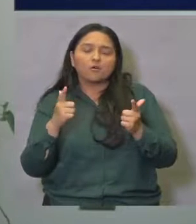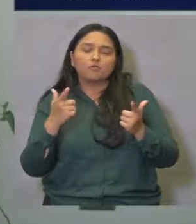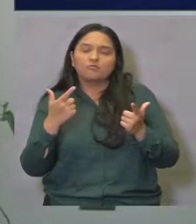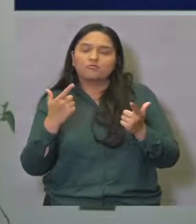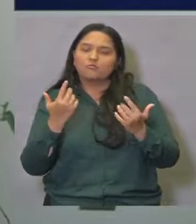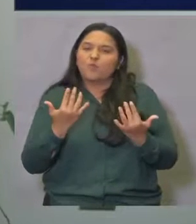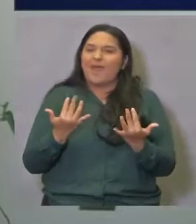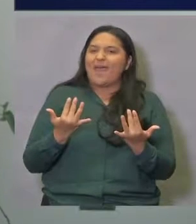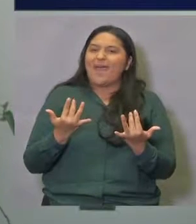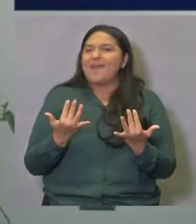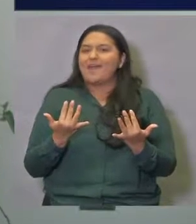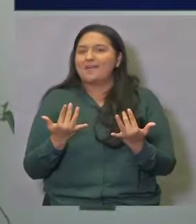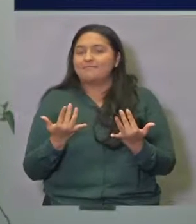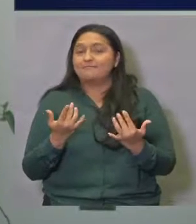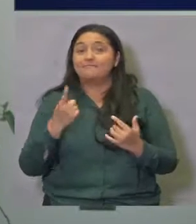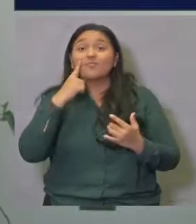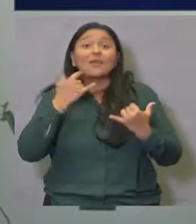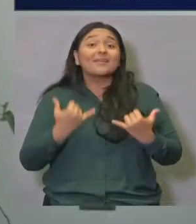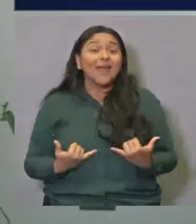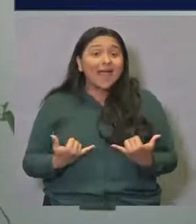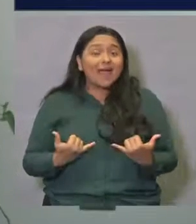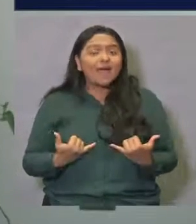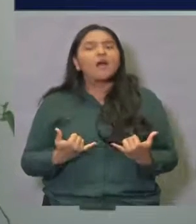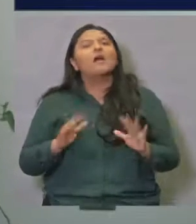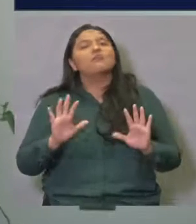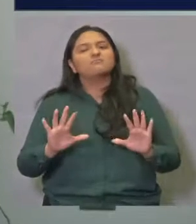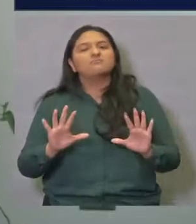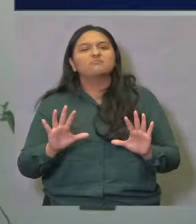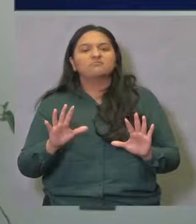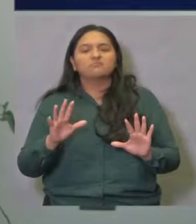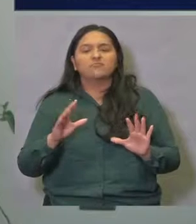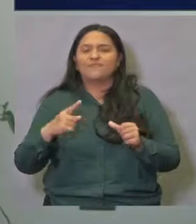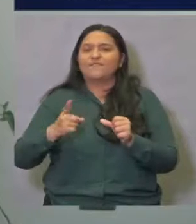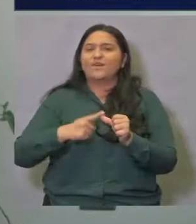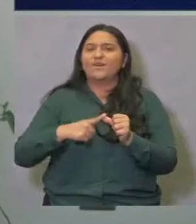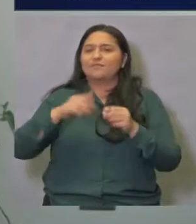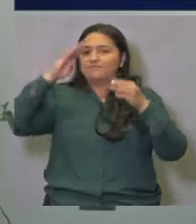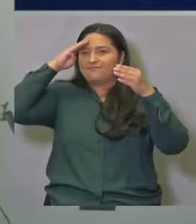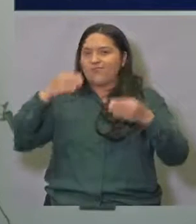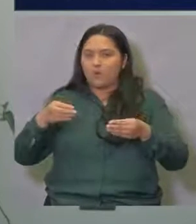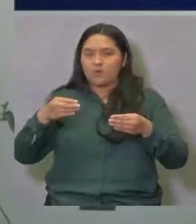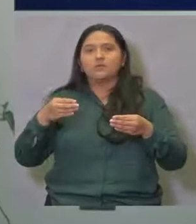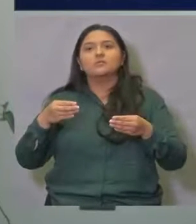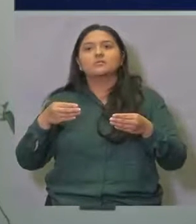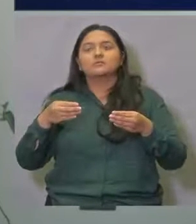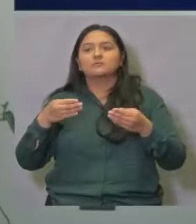THAT RESTAURANTS.